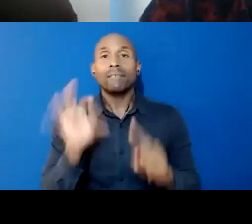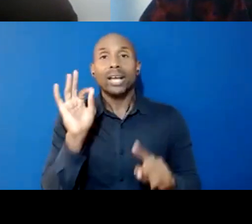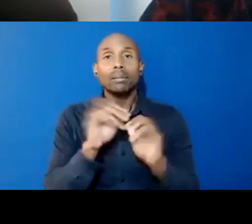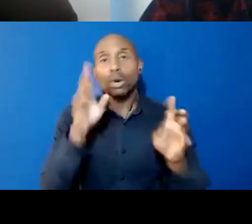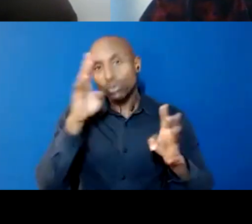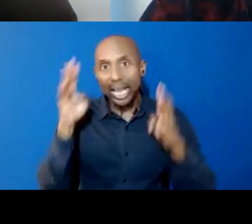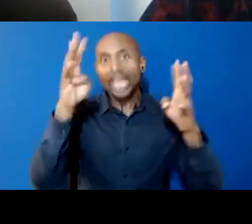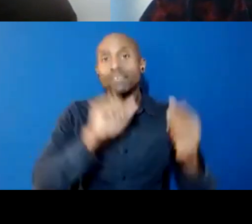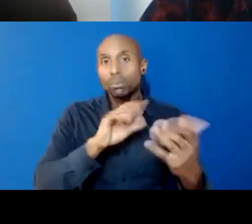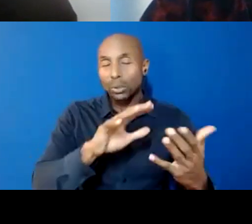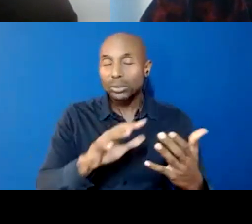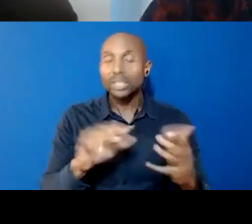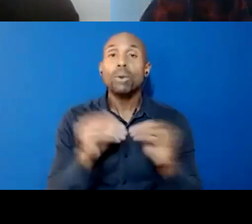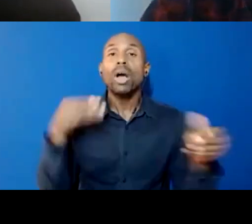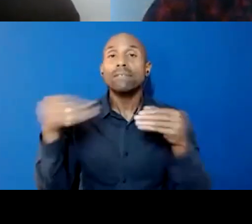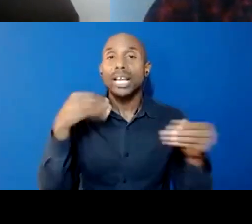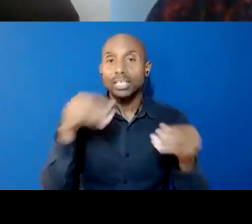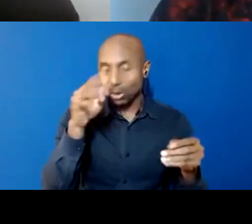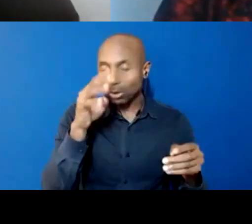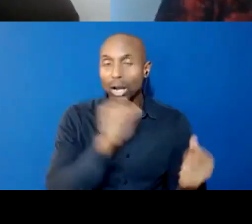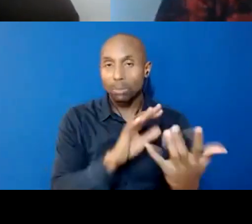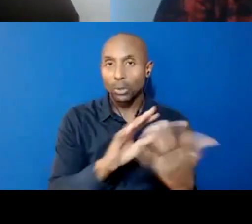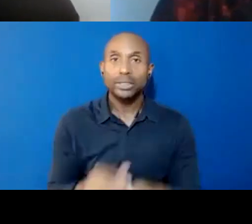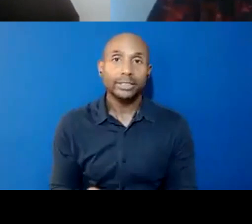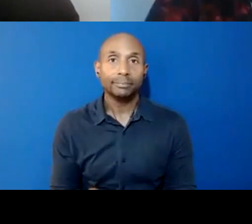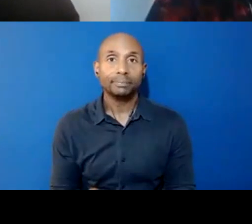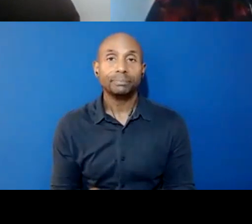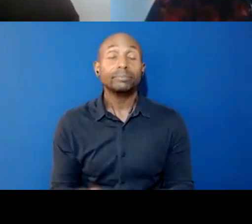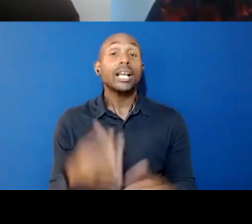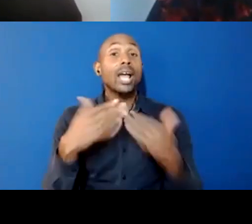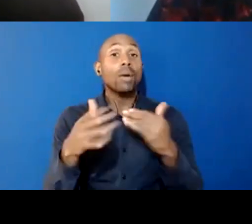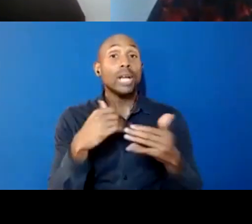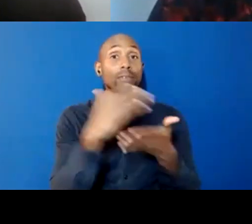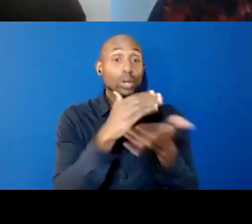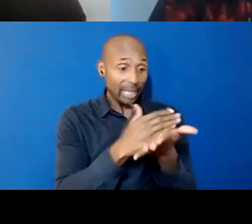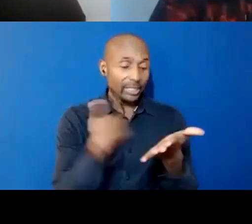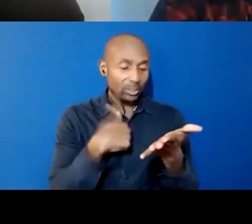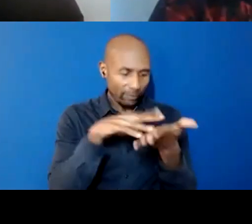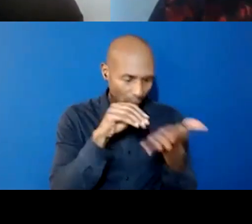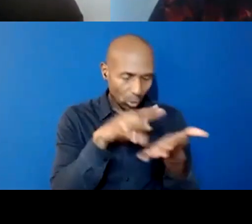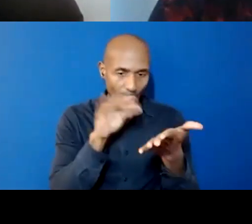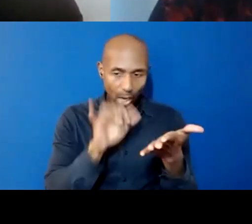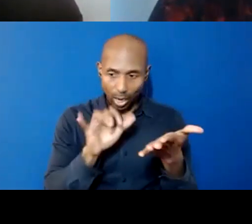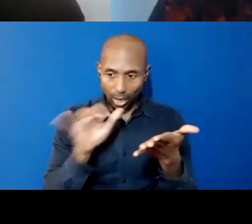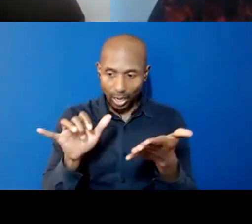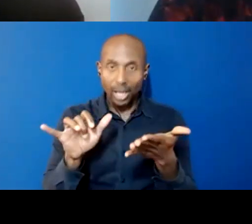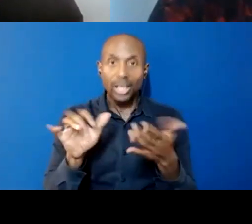To take those lessons learned into the future, it is interesting to see what increased access